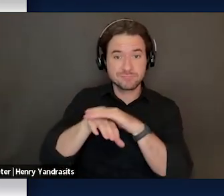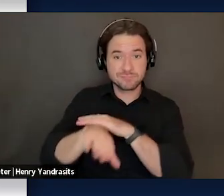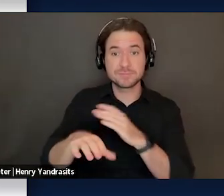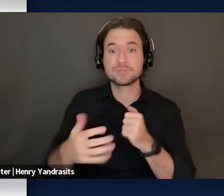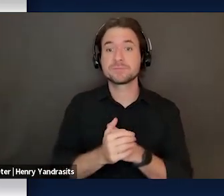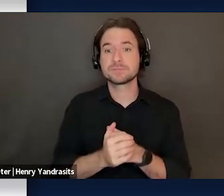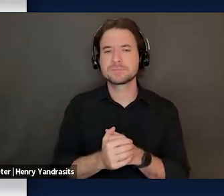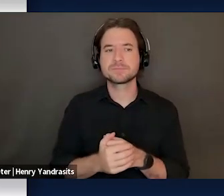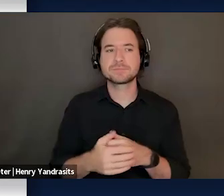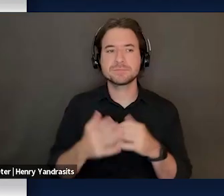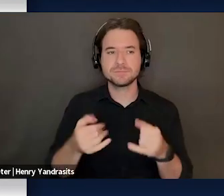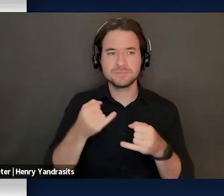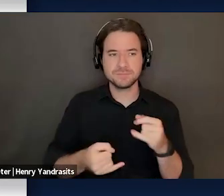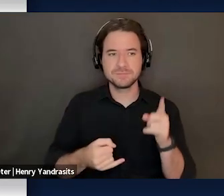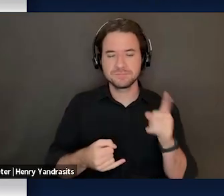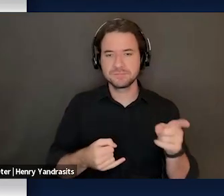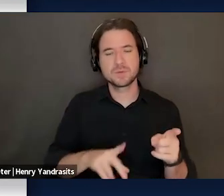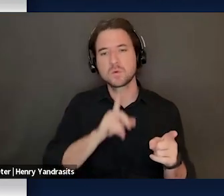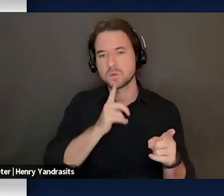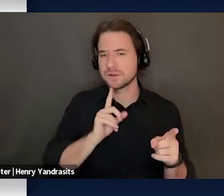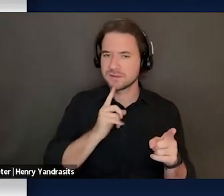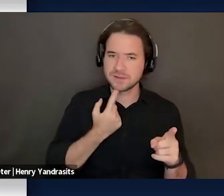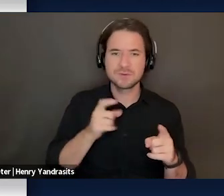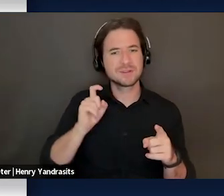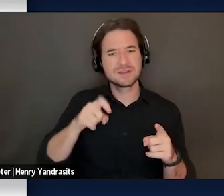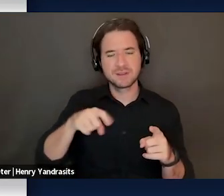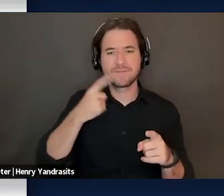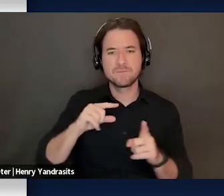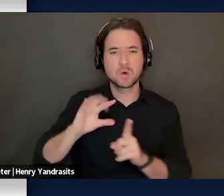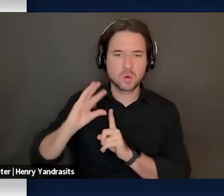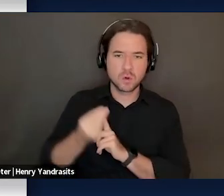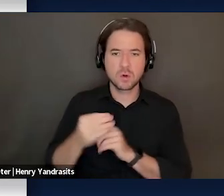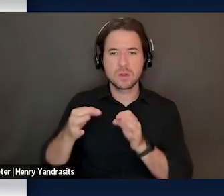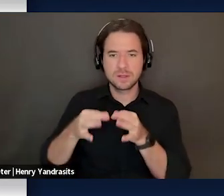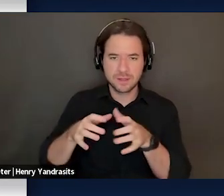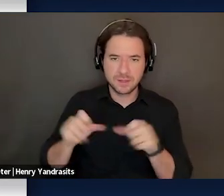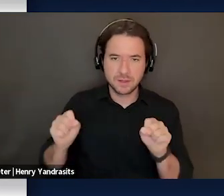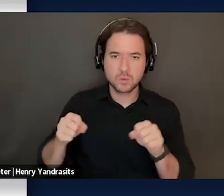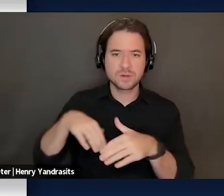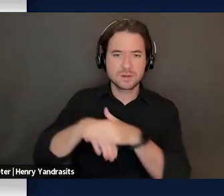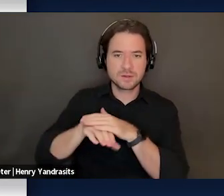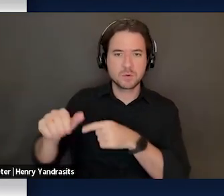And then lastly, um, there's a great need for culturally, linguistically accessible training in the medical.